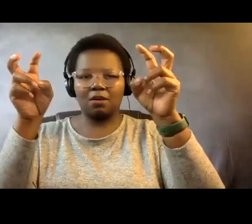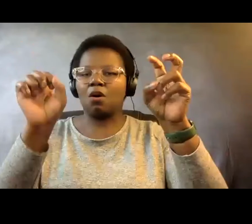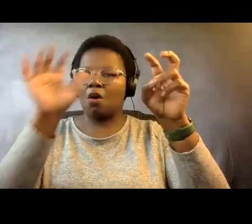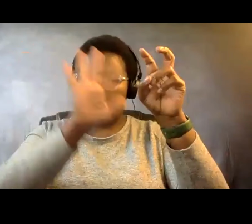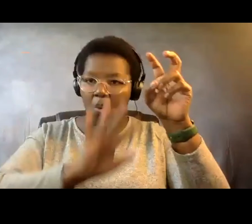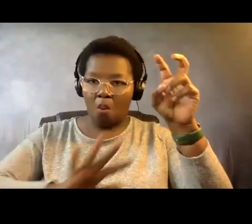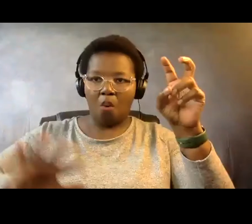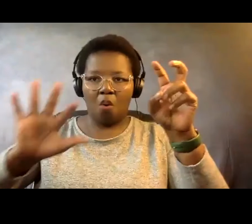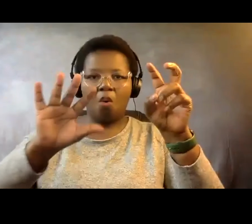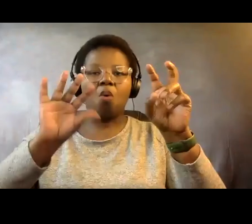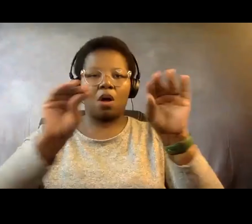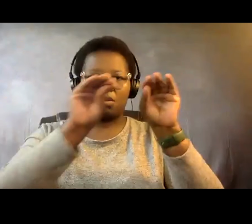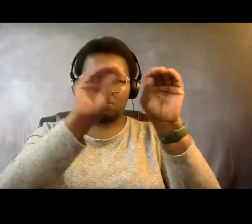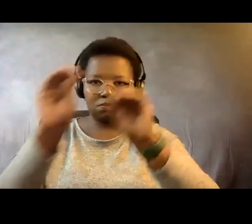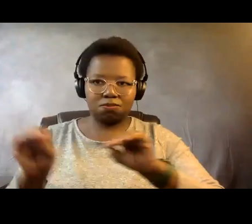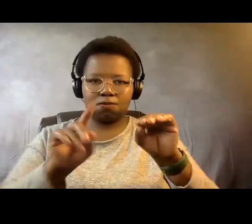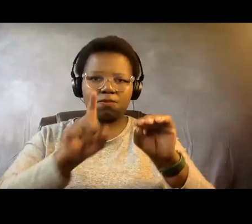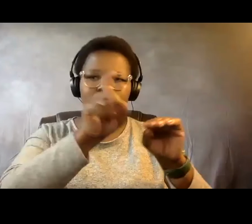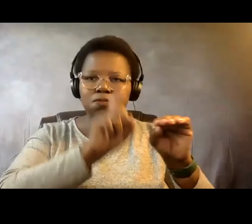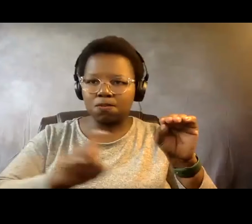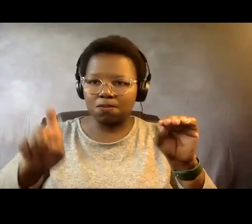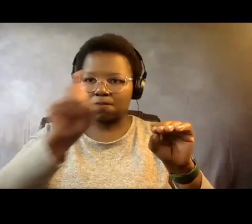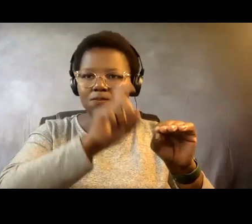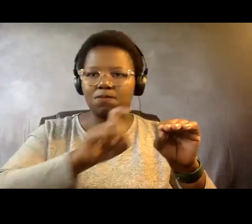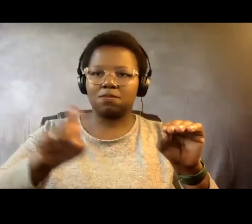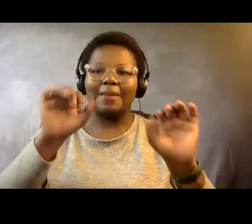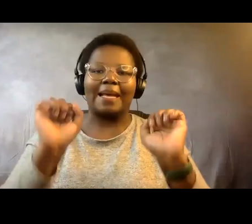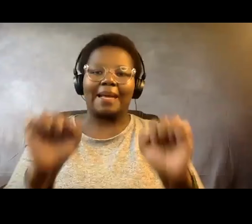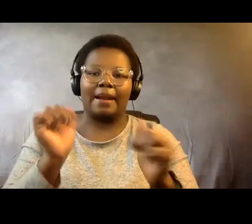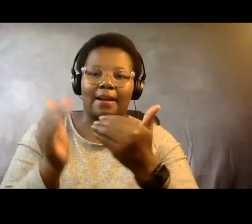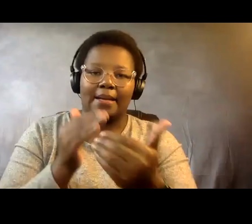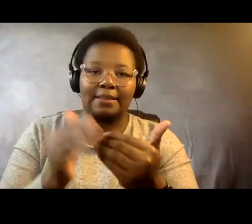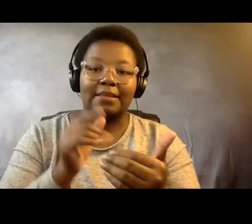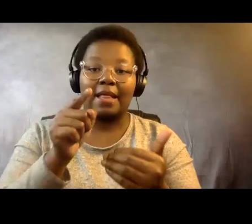element is clickable. But this is again something that needs to be documented at some point.